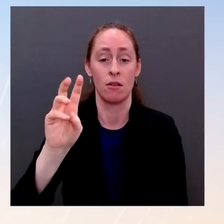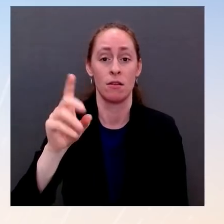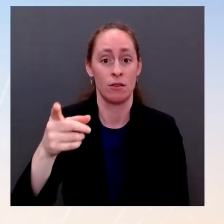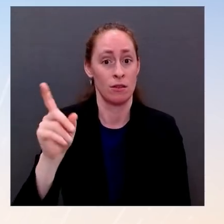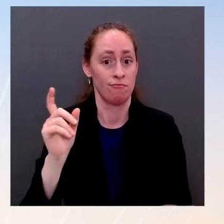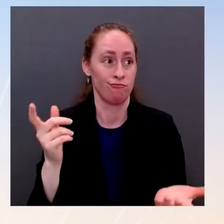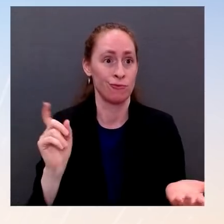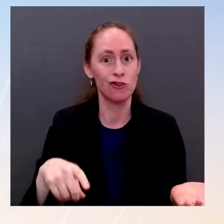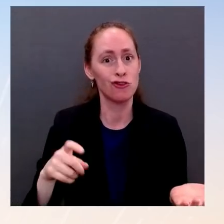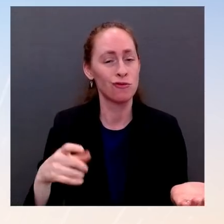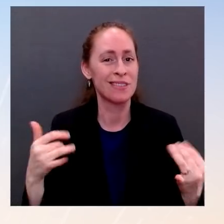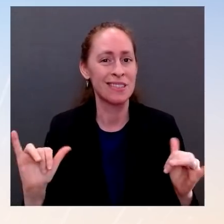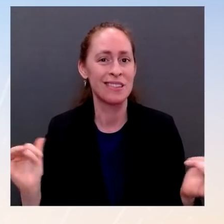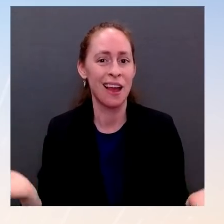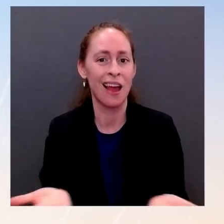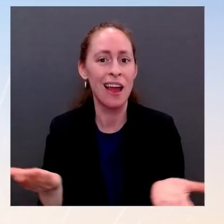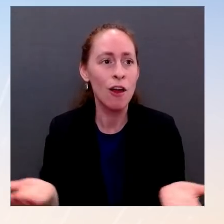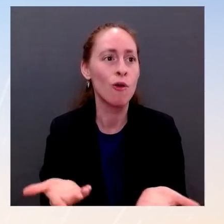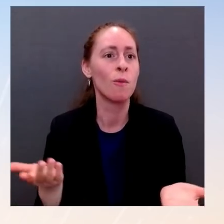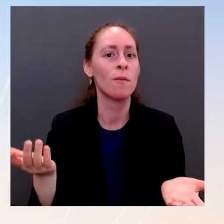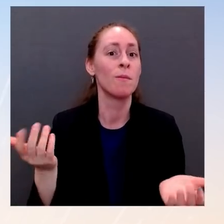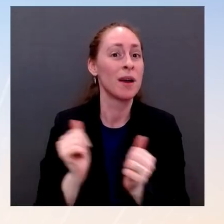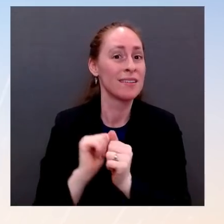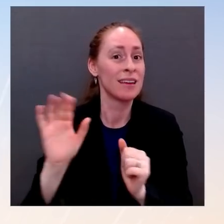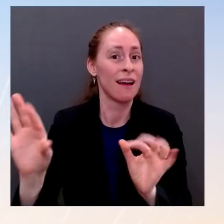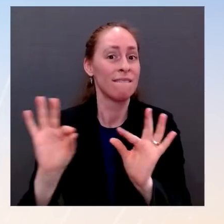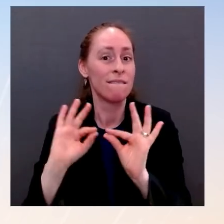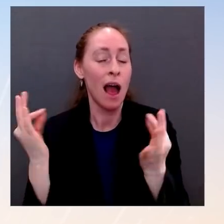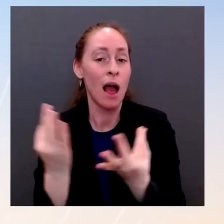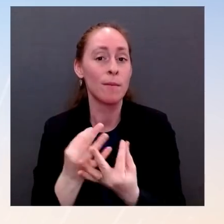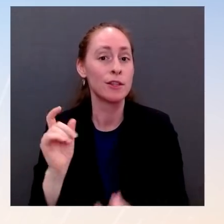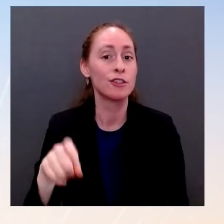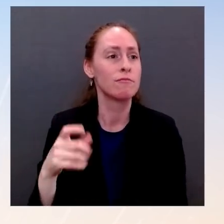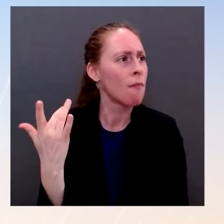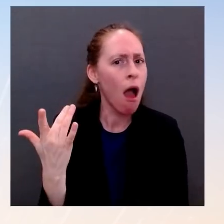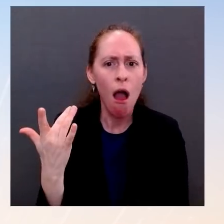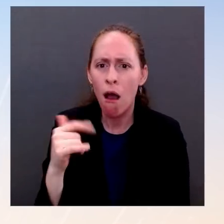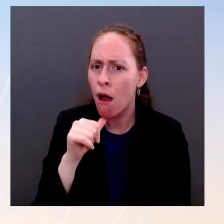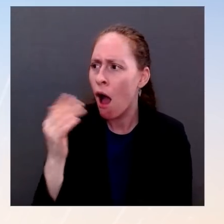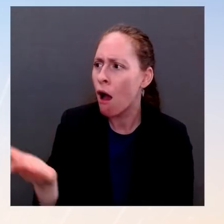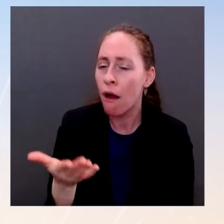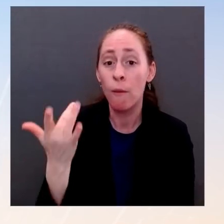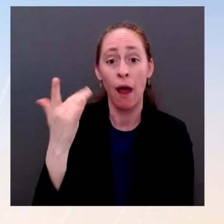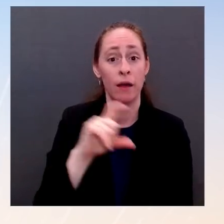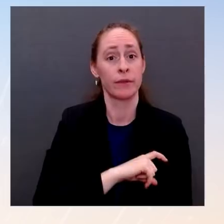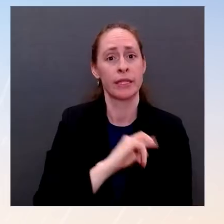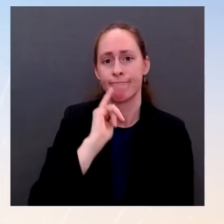We know we have a long way to go when it comes to criminal justice and racial equity in this country. That's why we are committed